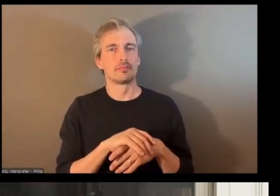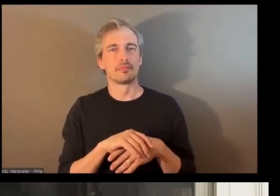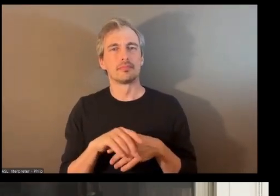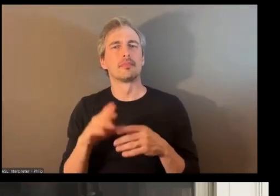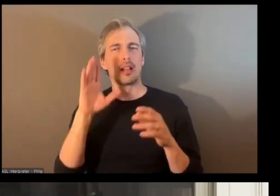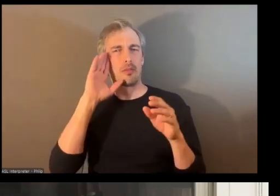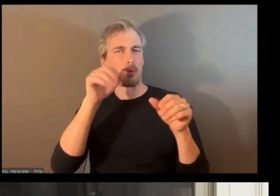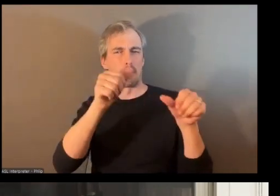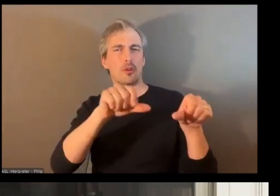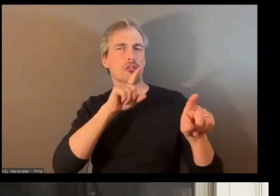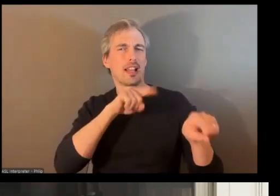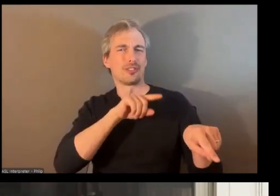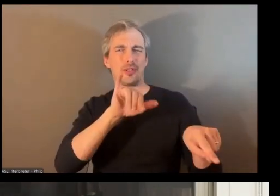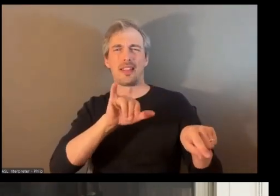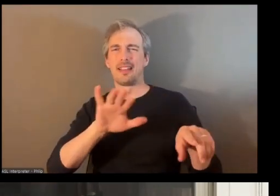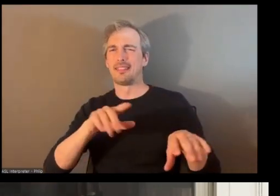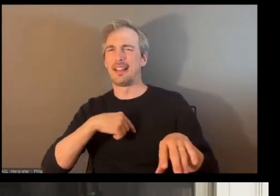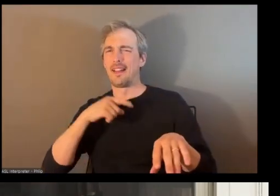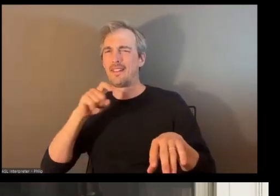Maybe if you can ping me on LinkedIn or in... Okay.